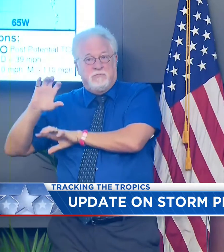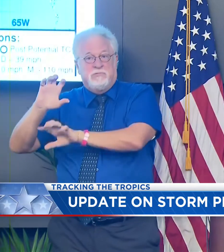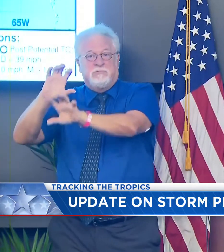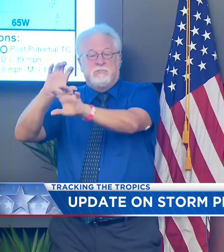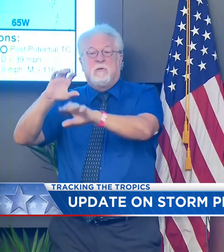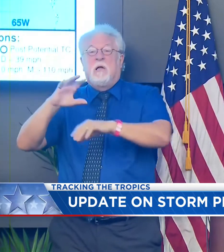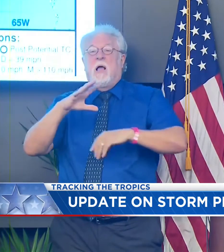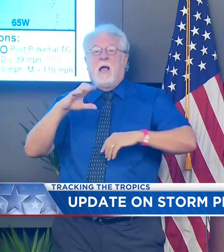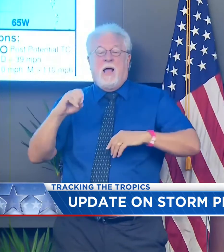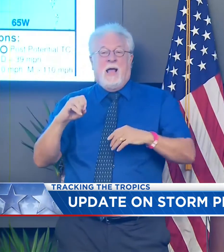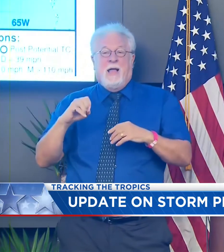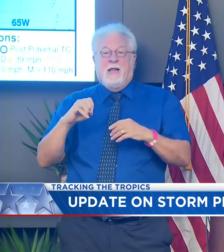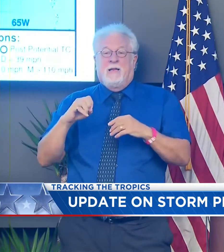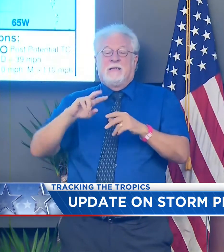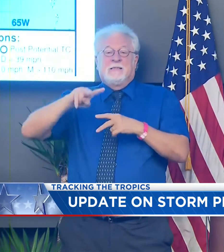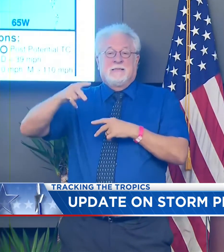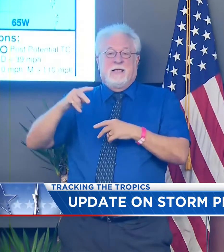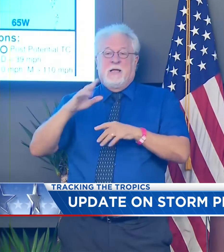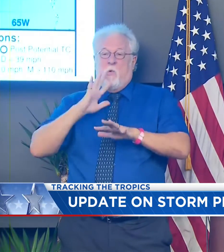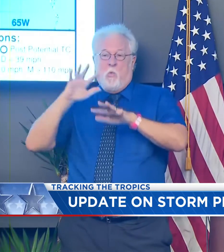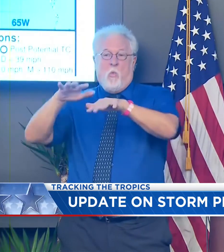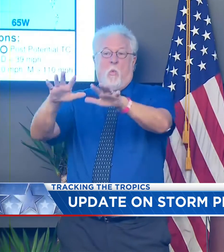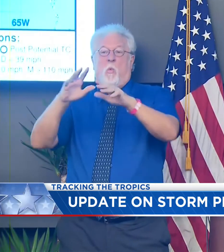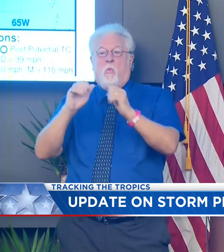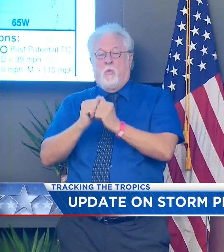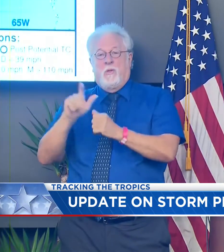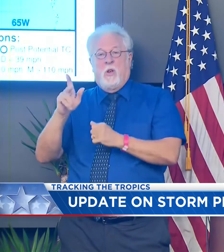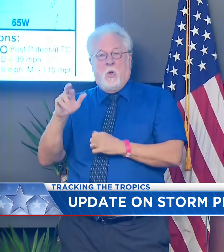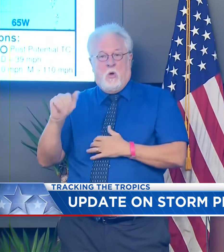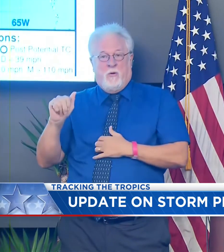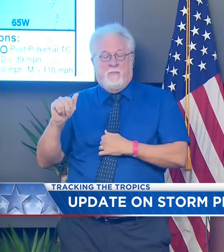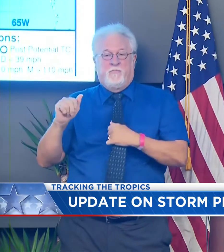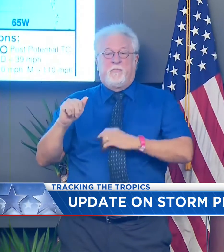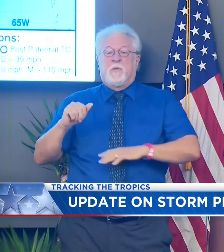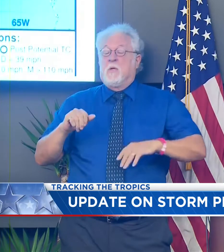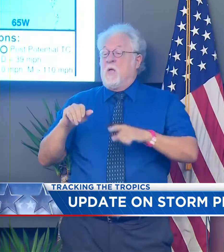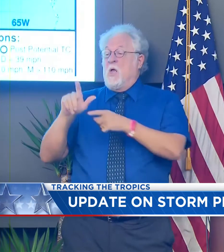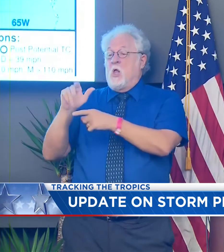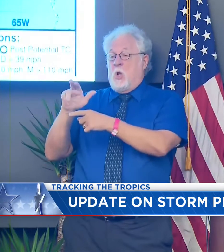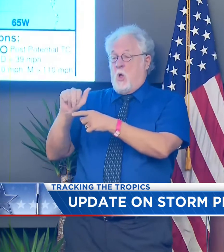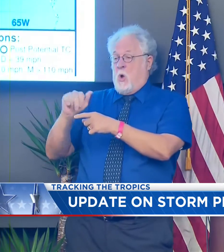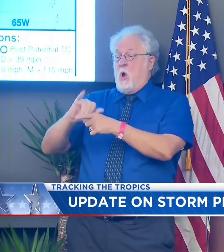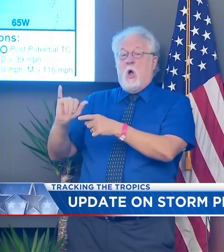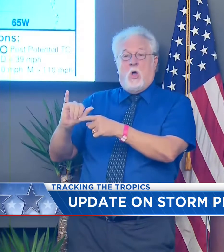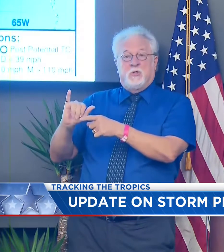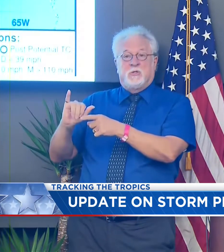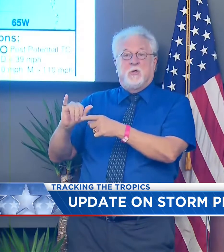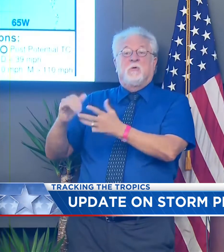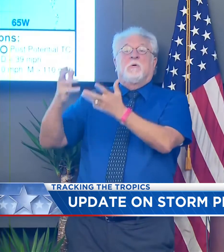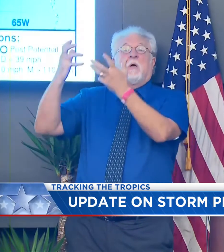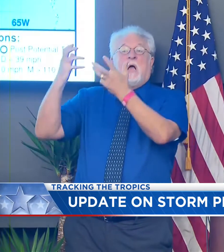SO A LOT OF PLACES THAT SEE SIGNIFICANT FLOODING IN THESE SITUATIONS WILL BE COMPOUNDED BY THE SECOND STORM SURGE AND THE SECOND WAVE OF WATER THAT WILL